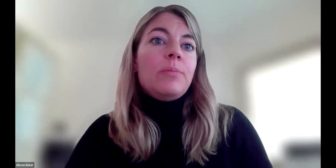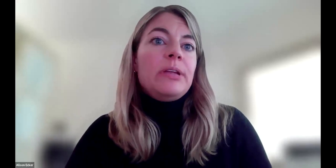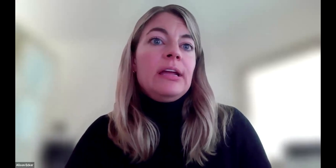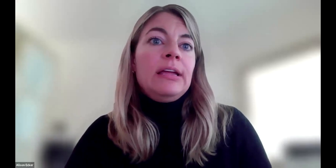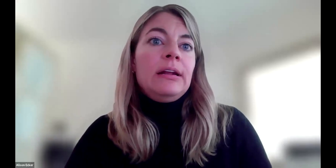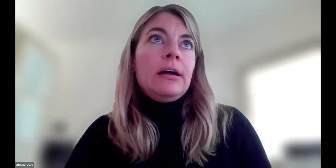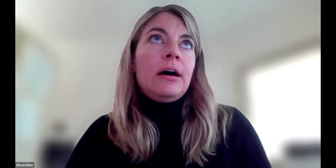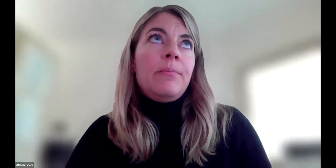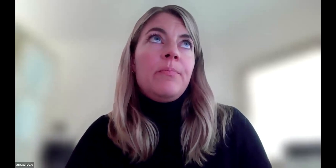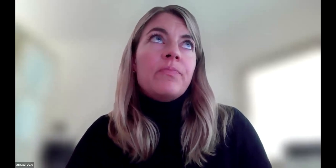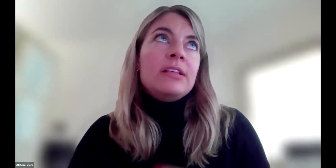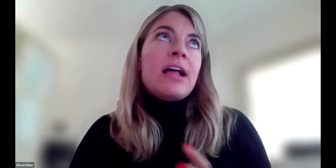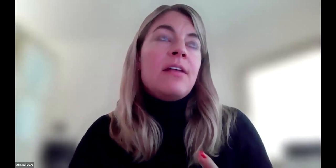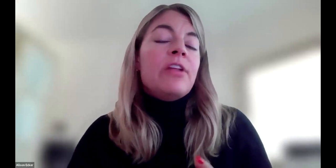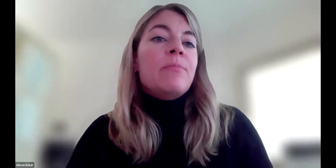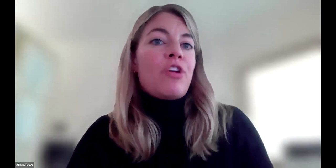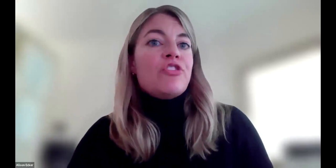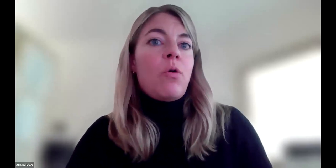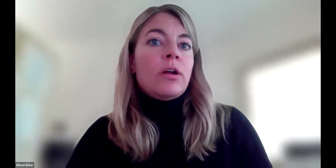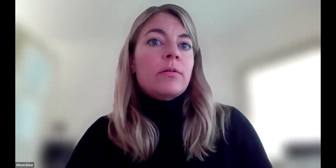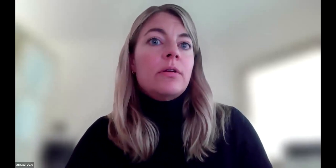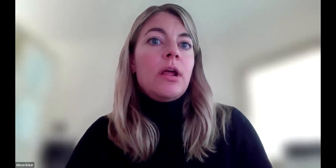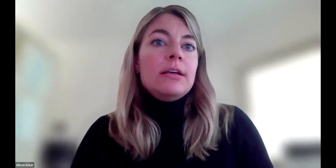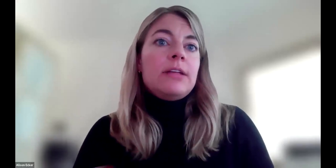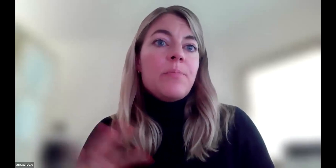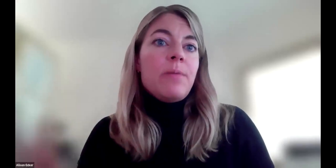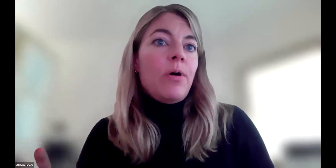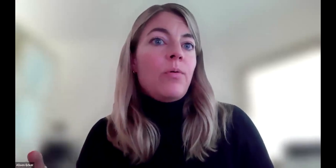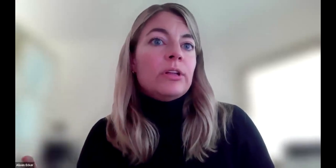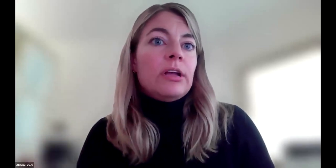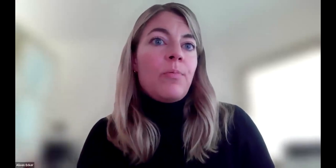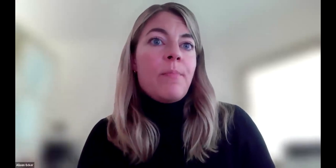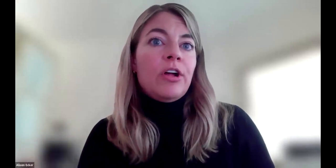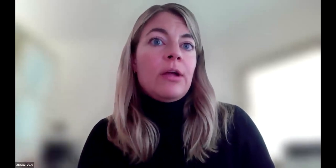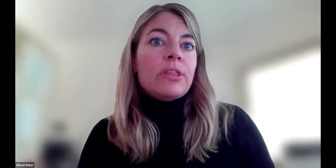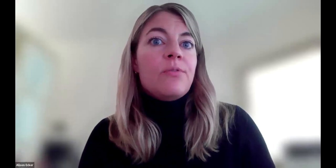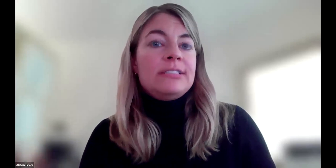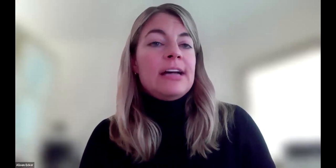inside of an immigration court. Some people will deal primarily with USEIS, so there's two